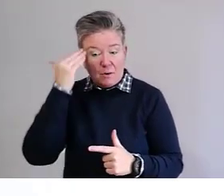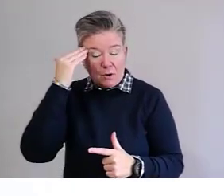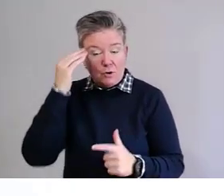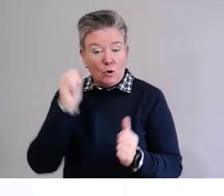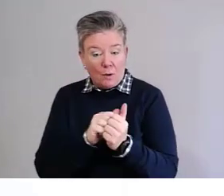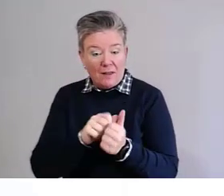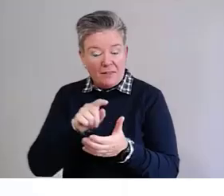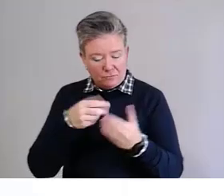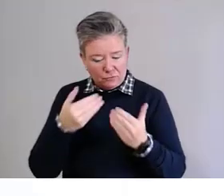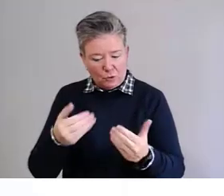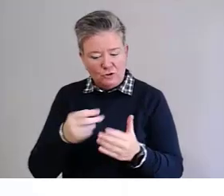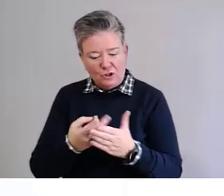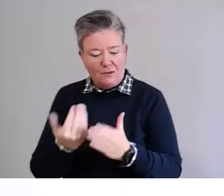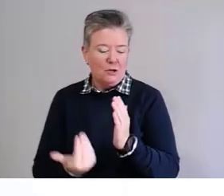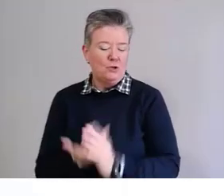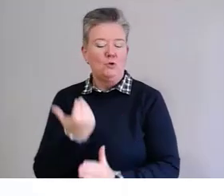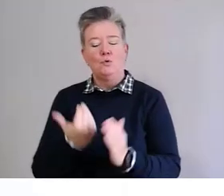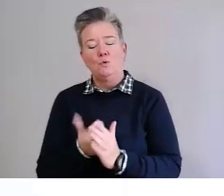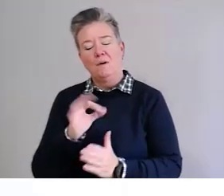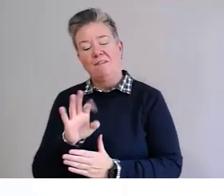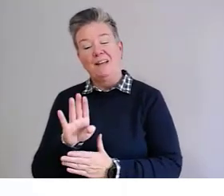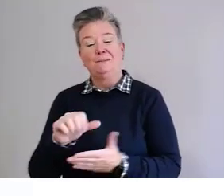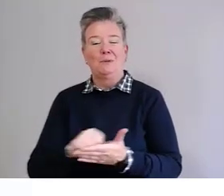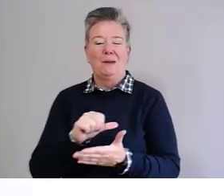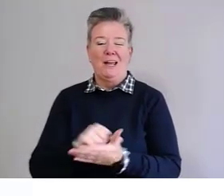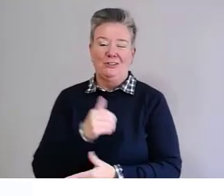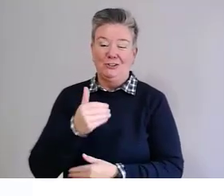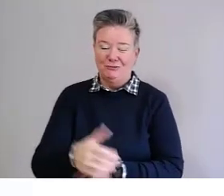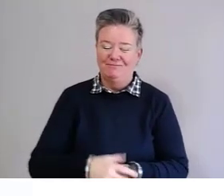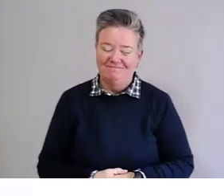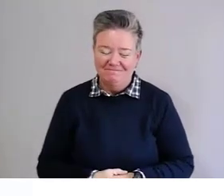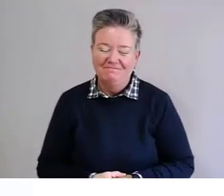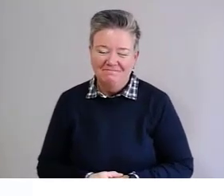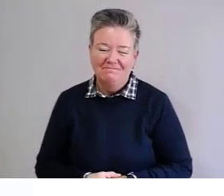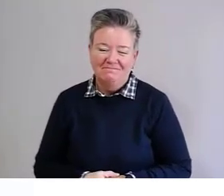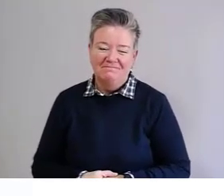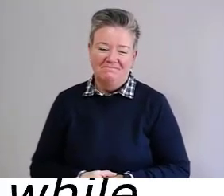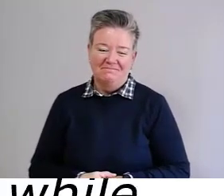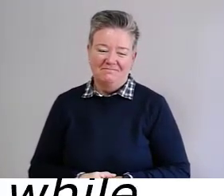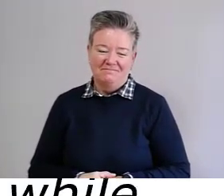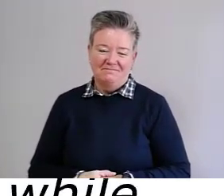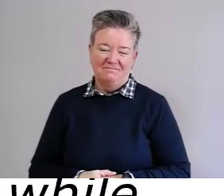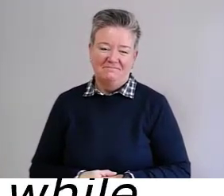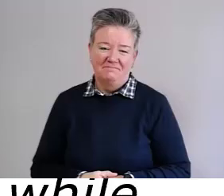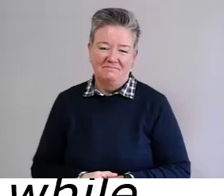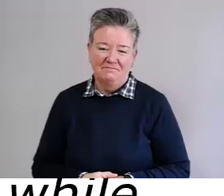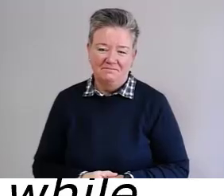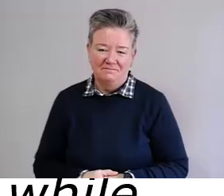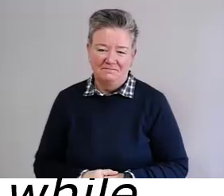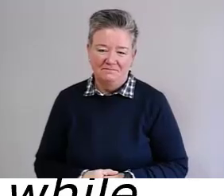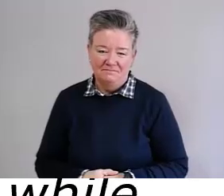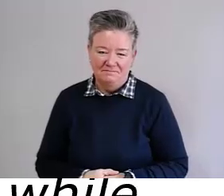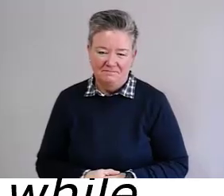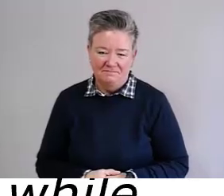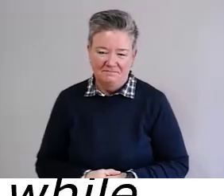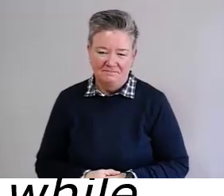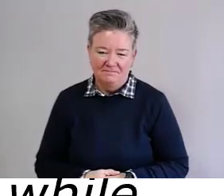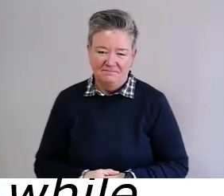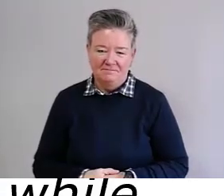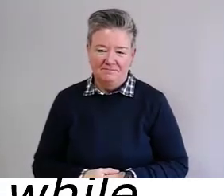check out our brand new Facebook page.